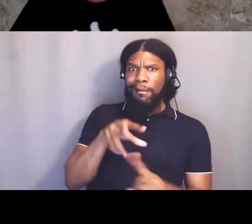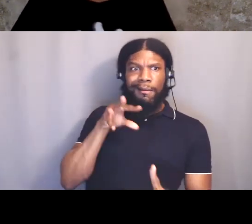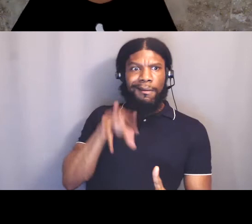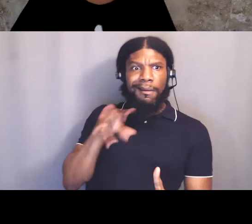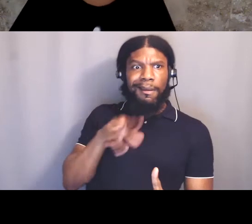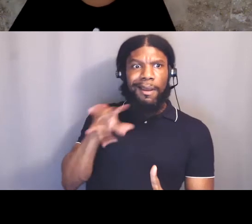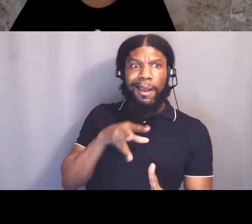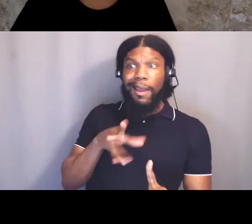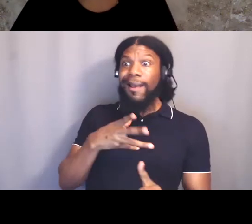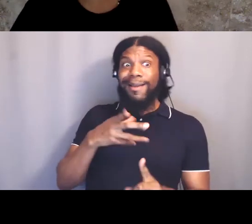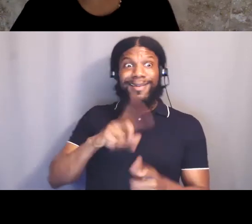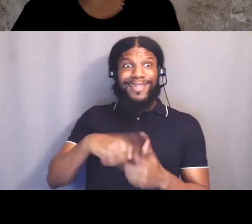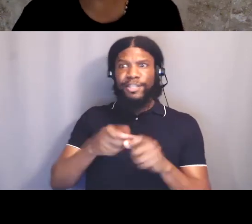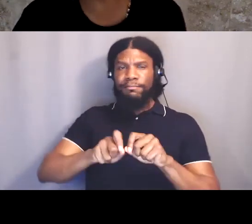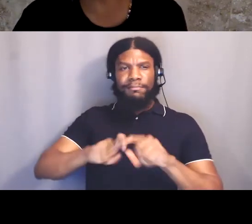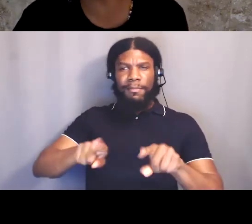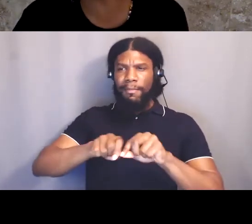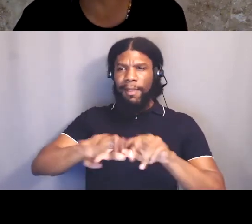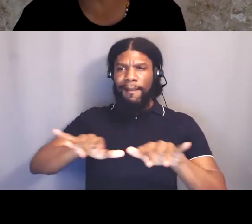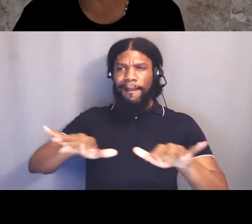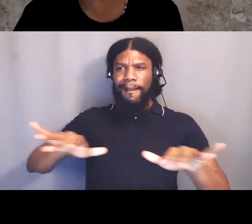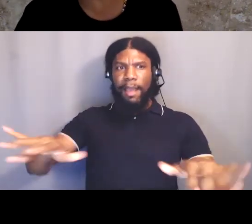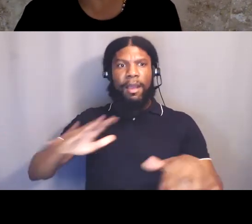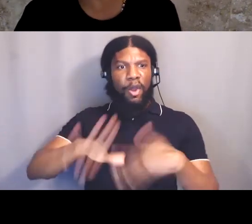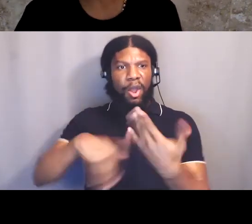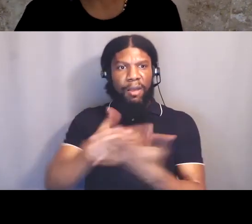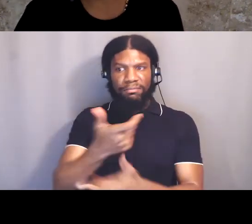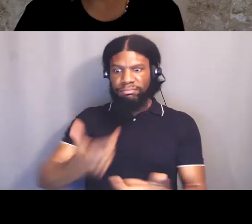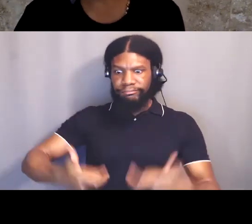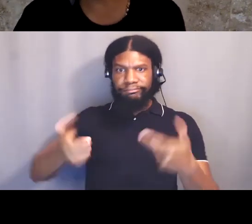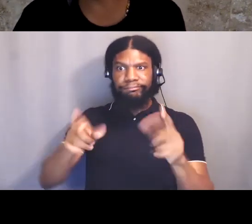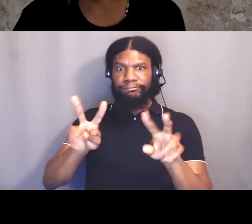And as I was in George Floyd Square yesterday,